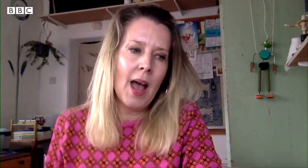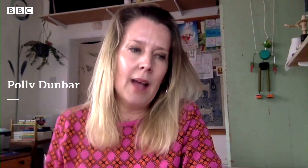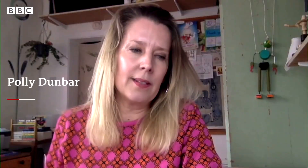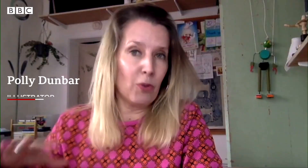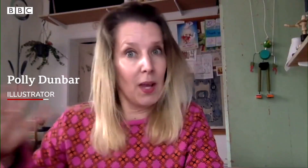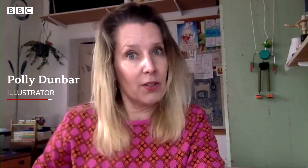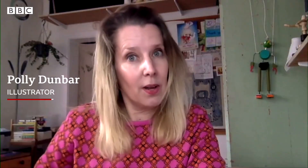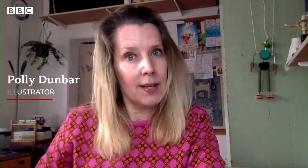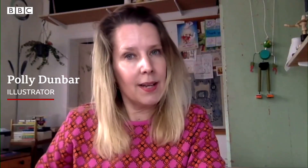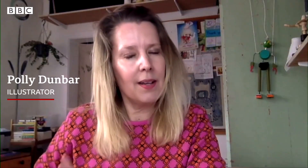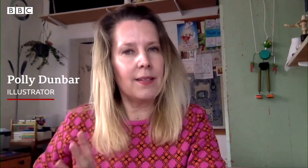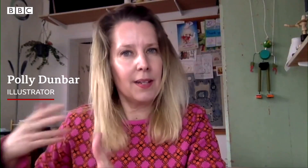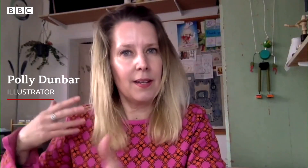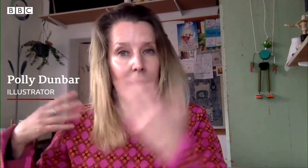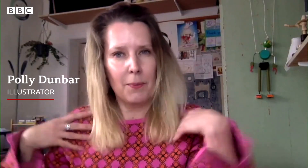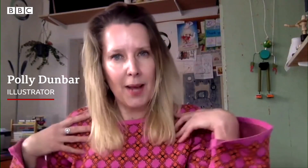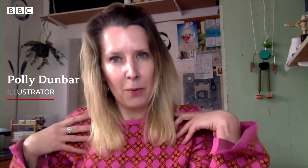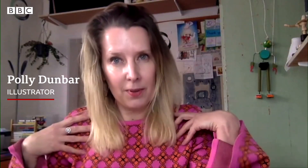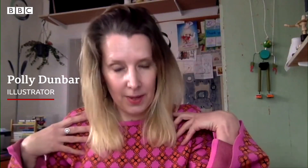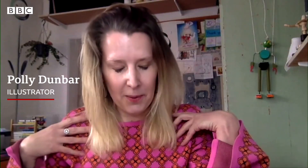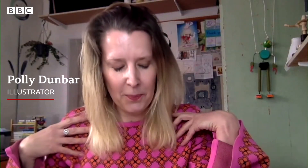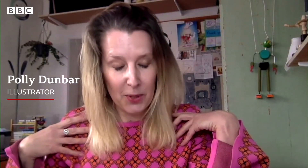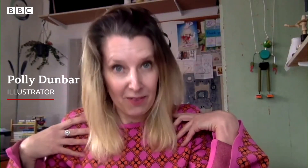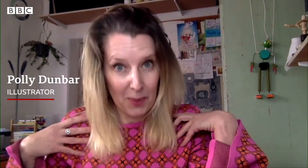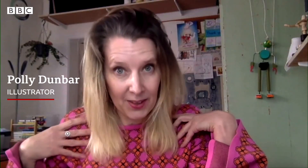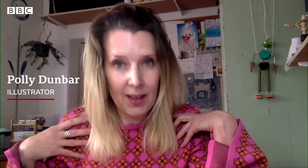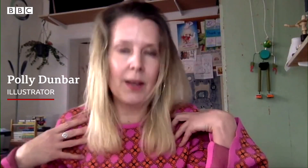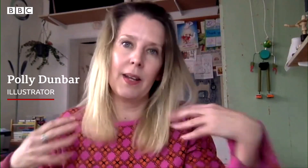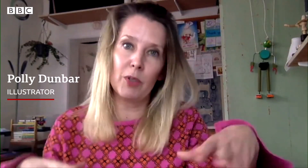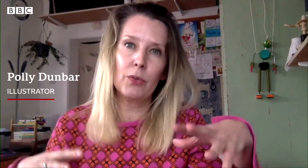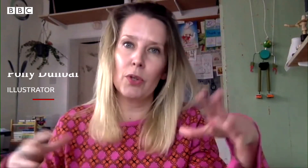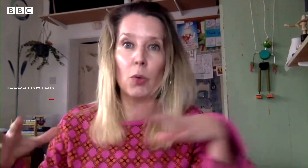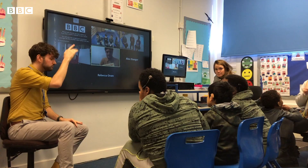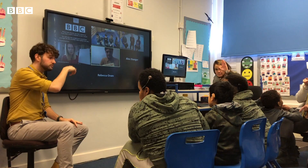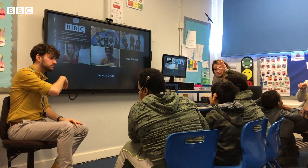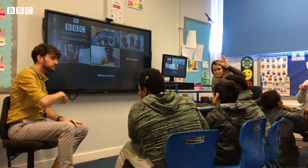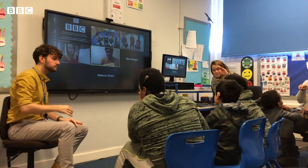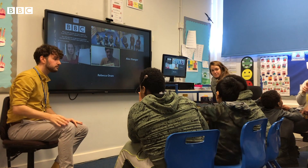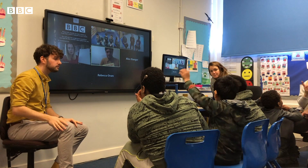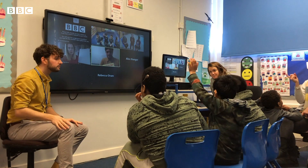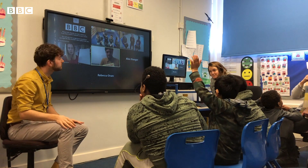From the other side, I am now a deaf mother and I have children who might inherit it.